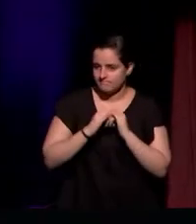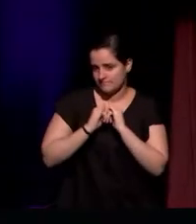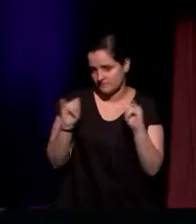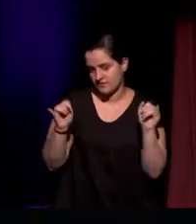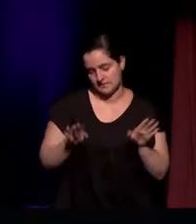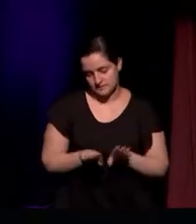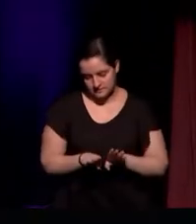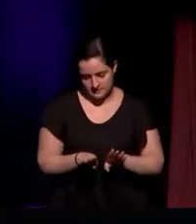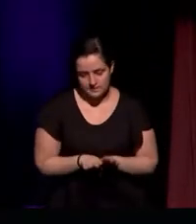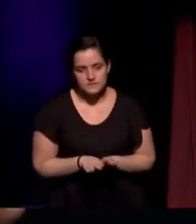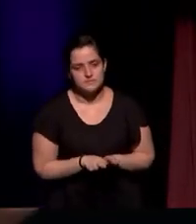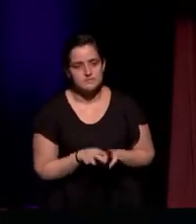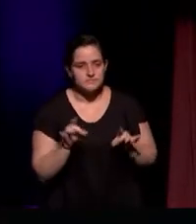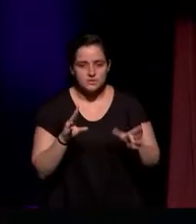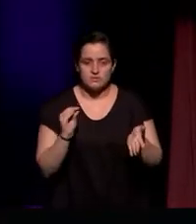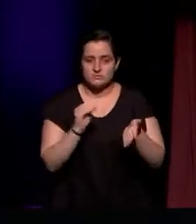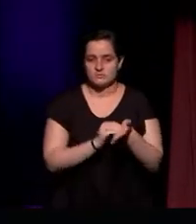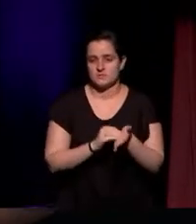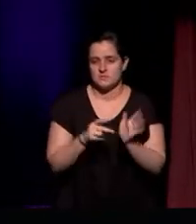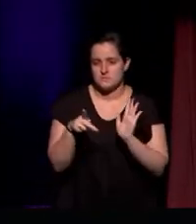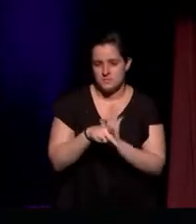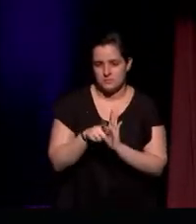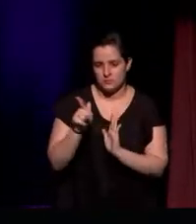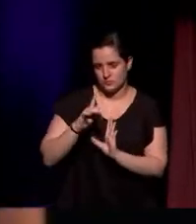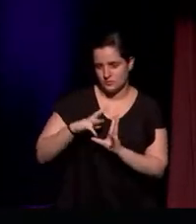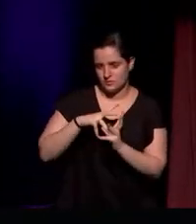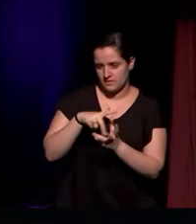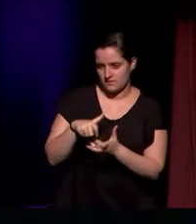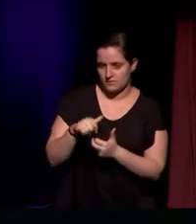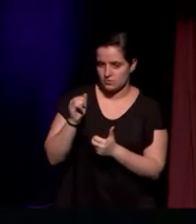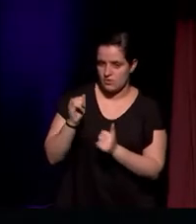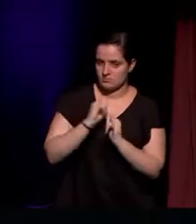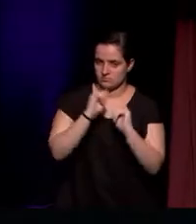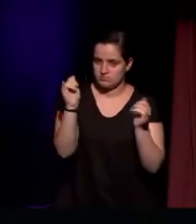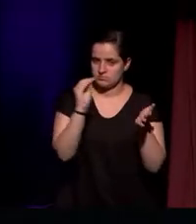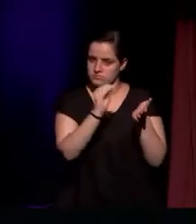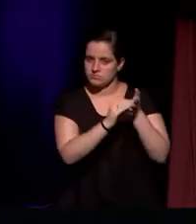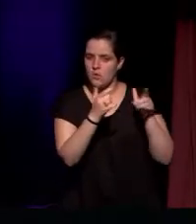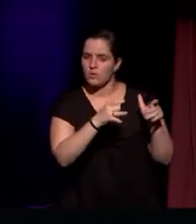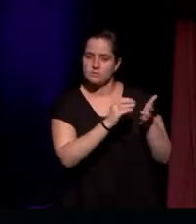a geographical location, geographically placing them,